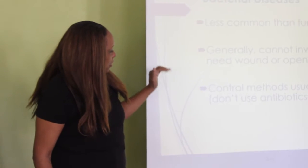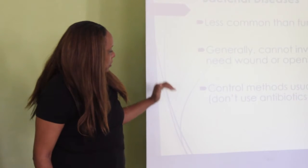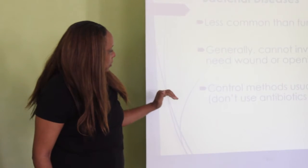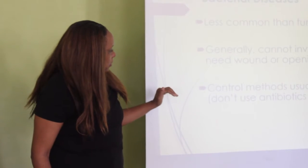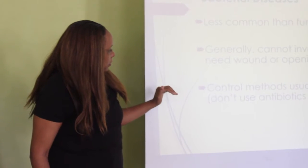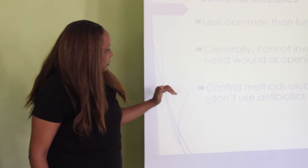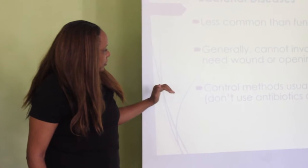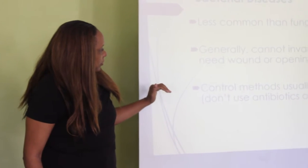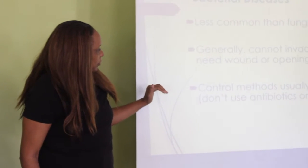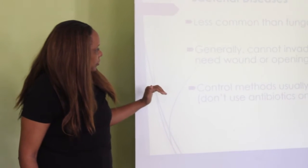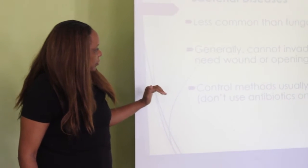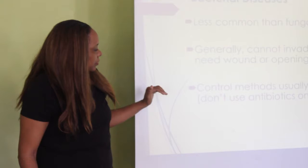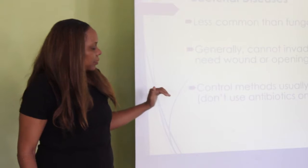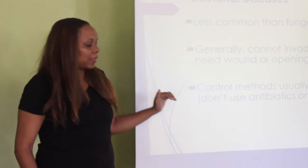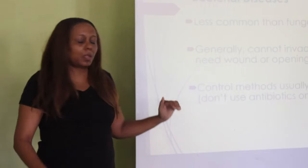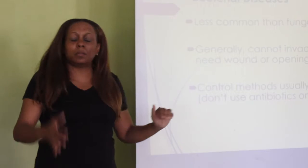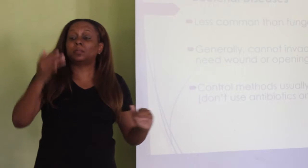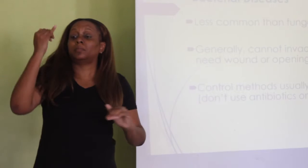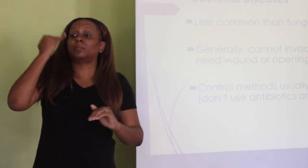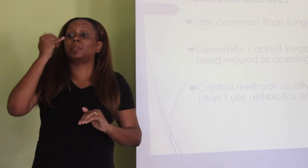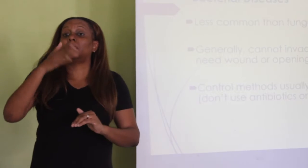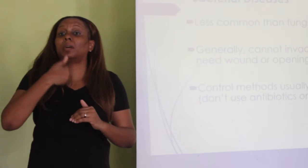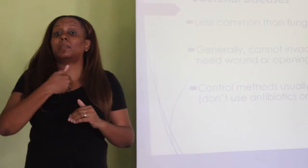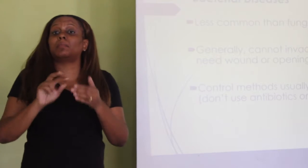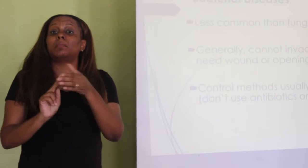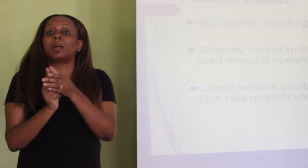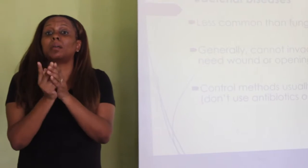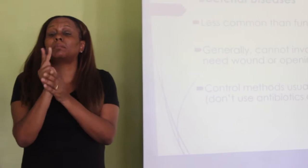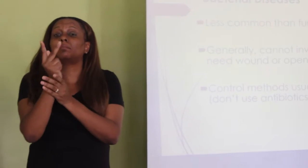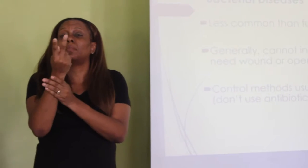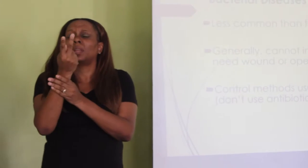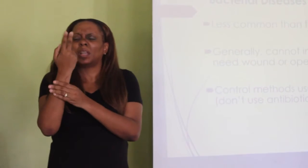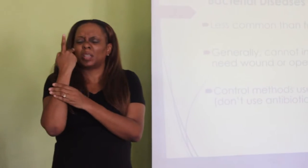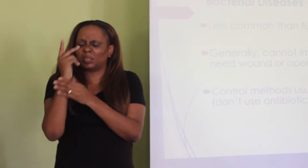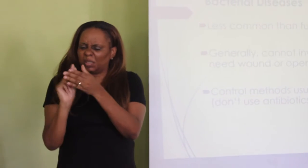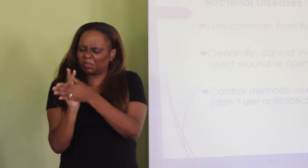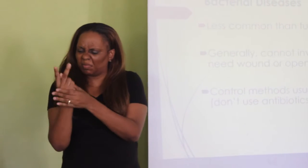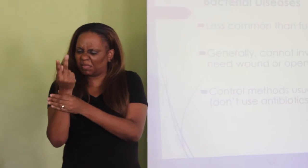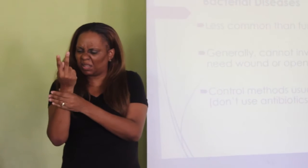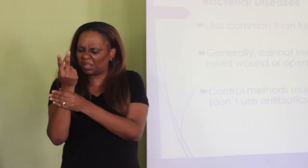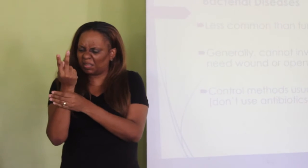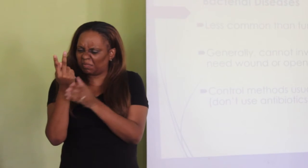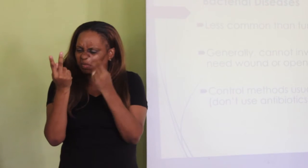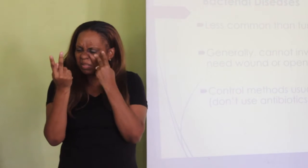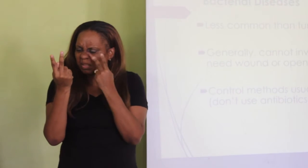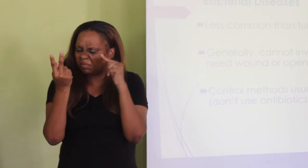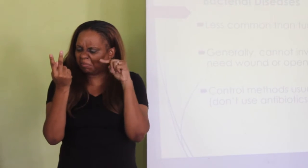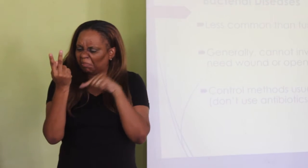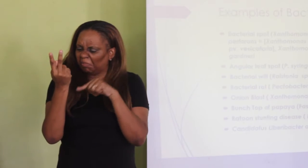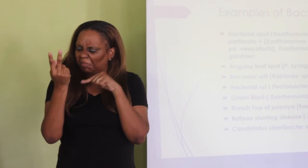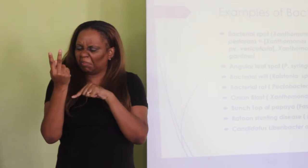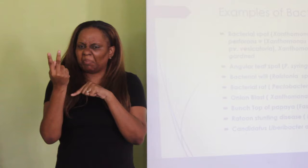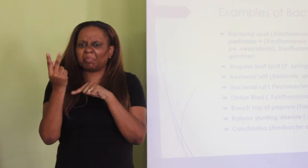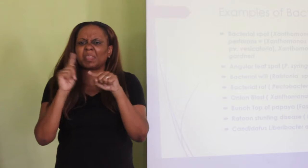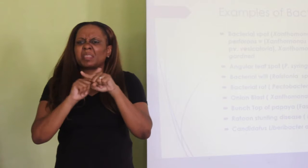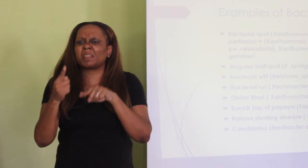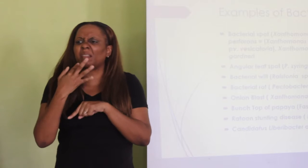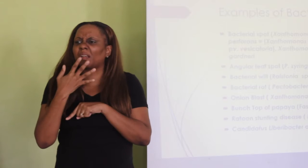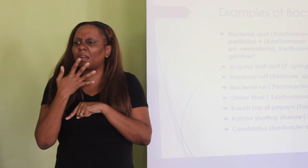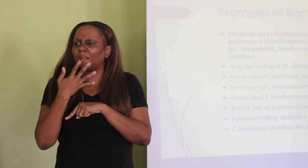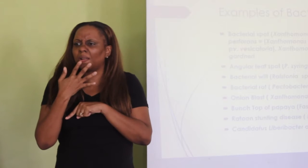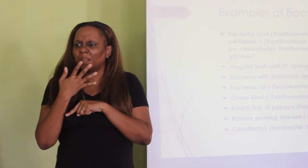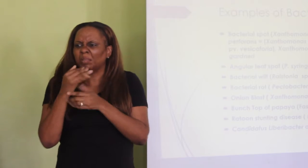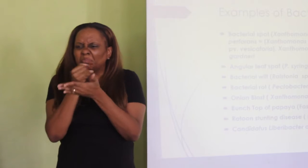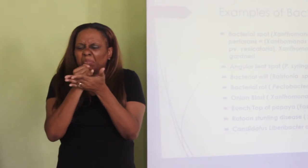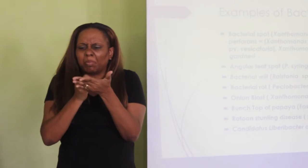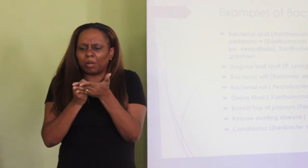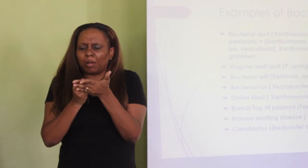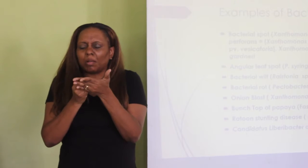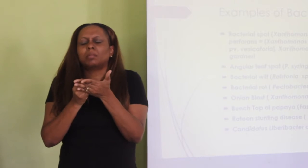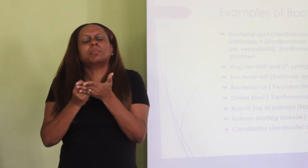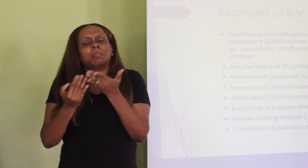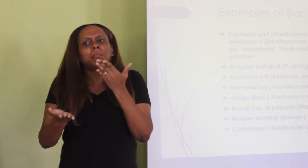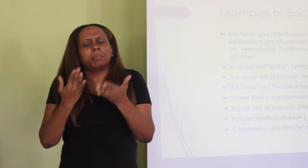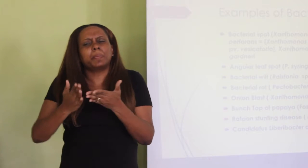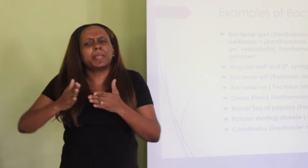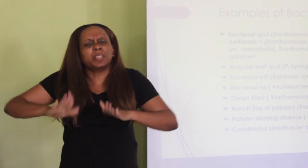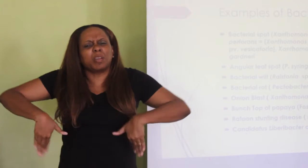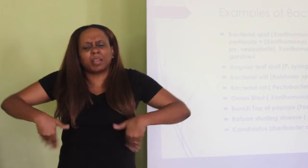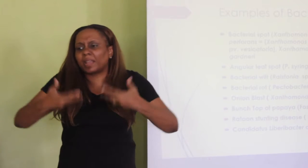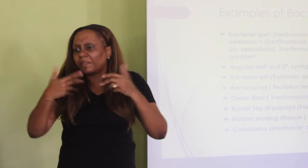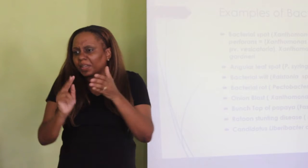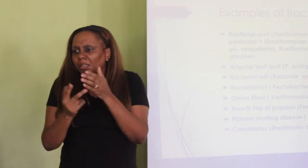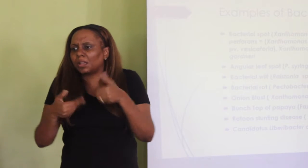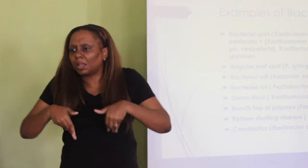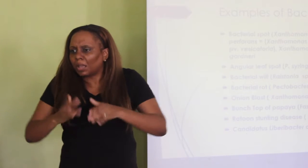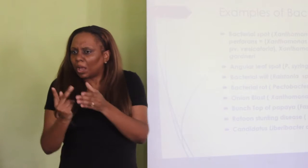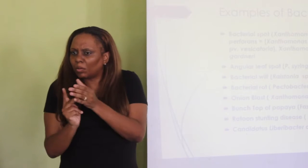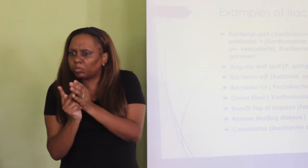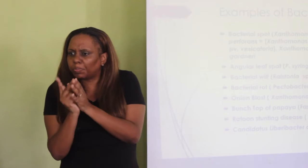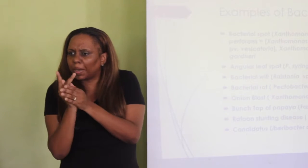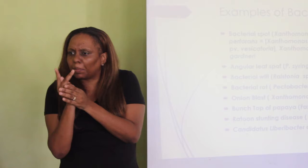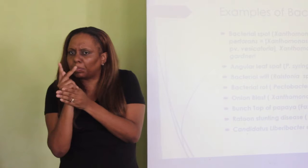tissues and regenerate your plants the example of bacterial diseases we also we have already